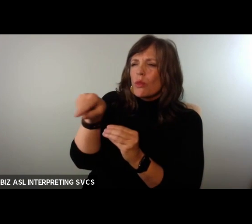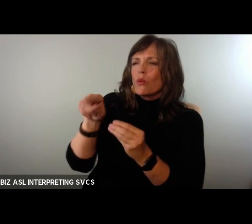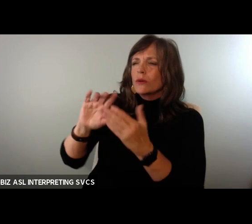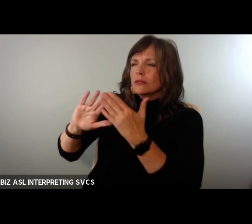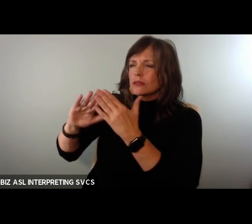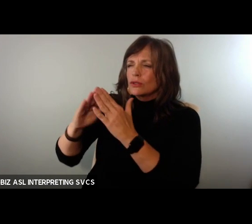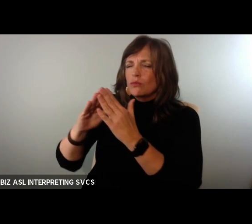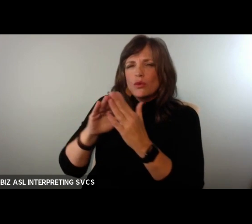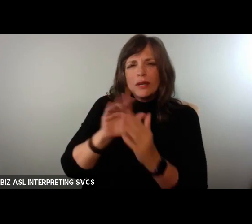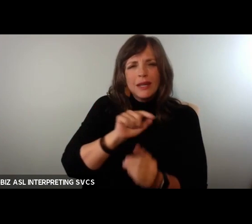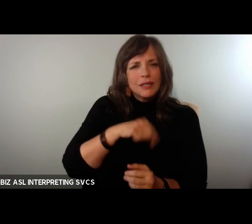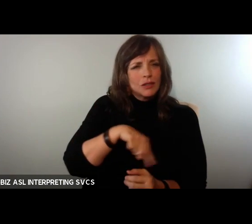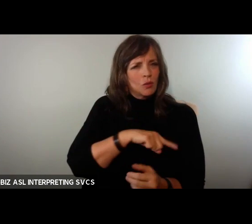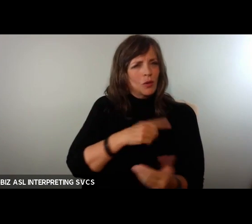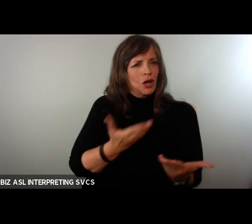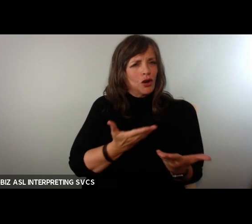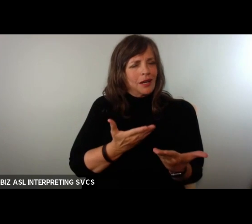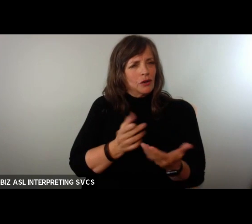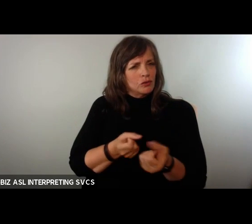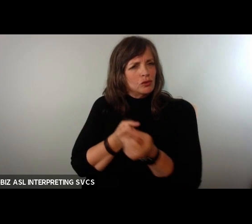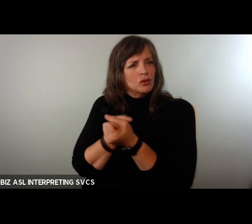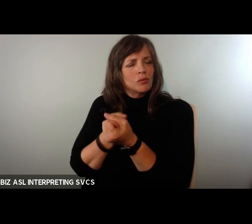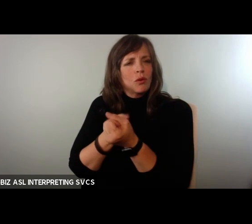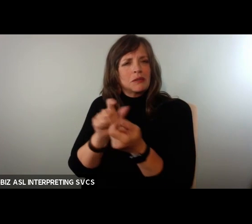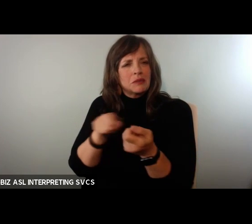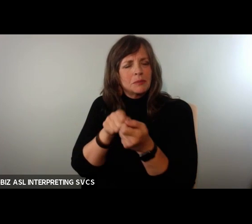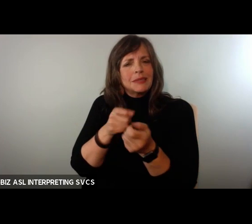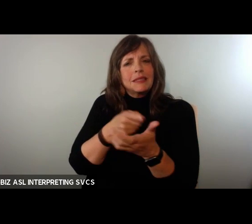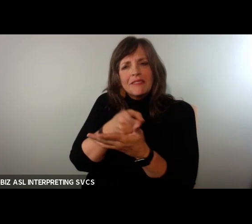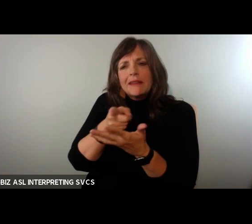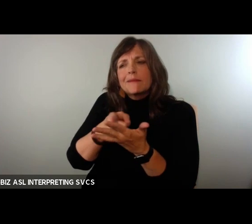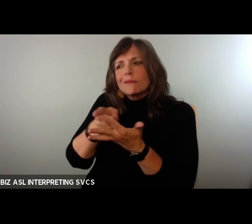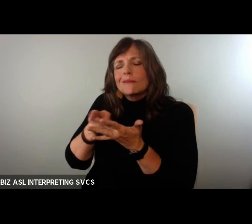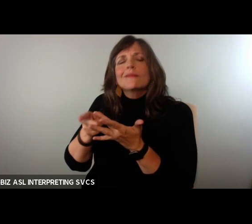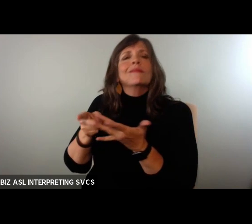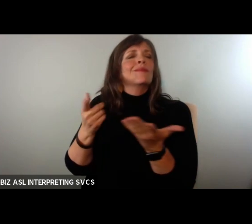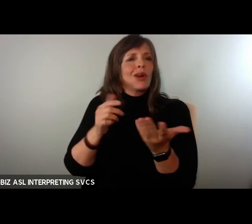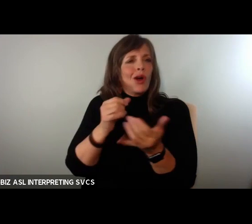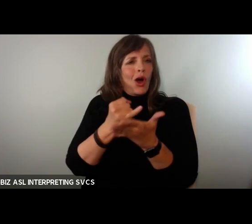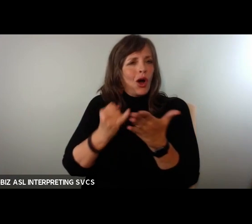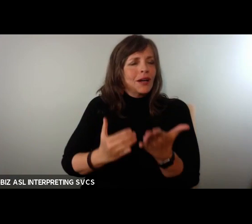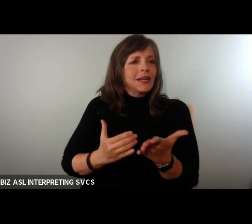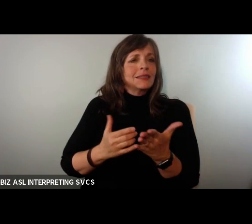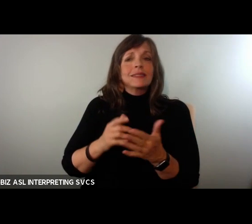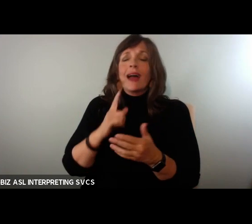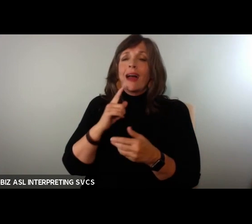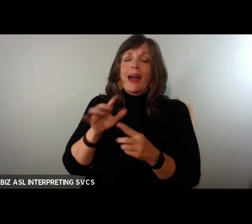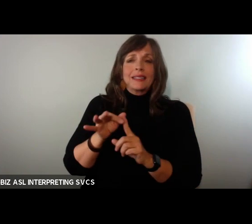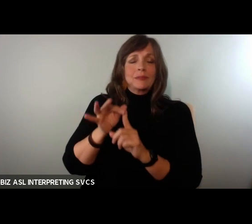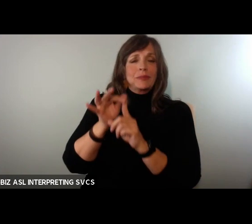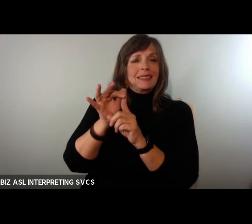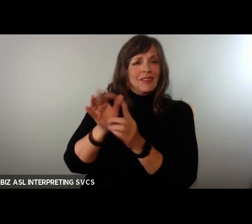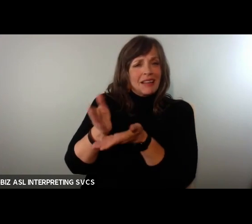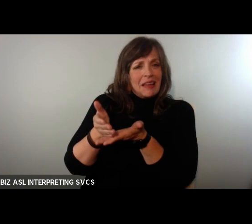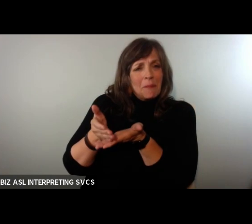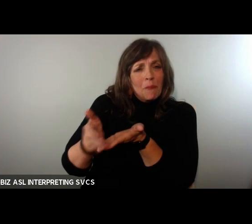so we'll be naming specific marginalized communities that we want to uplift into the space and for each of these communities